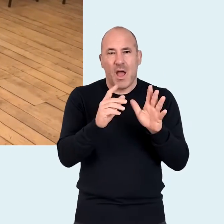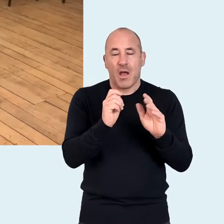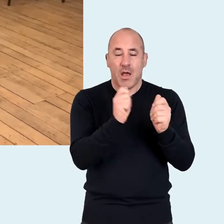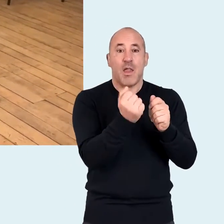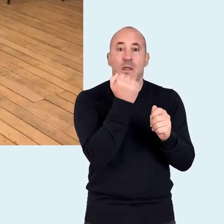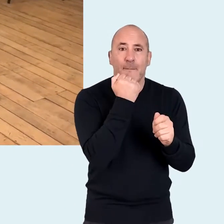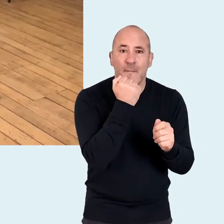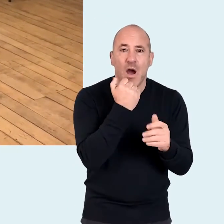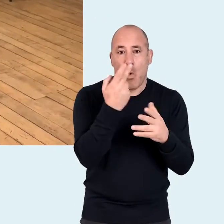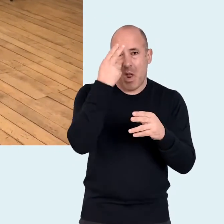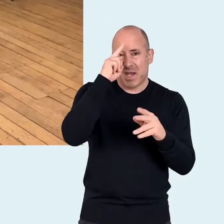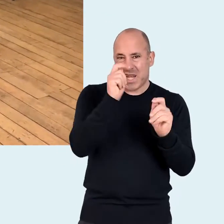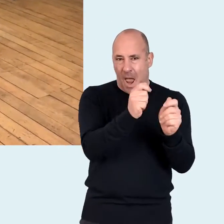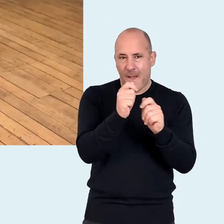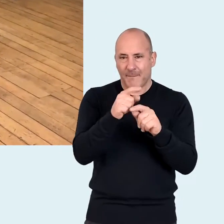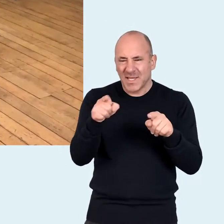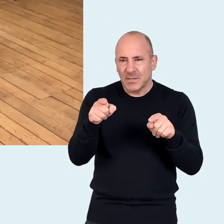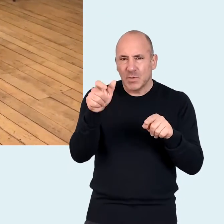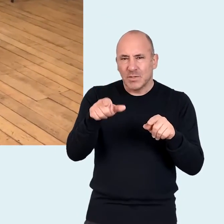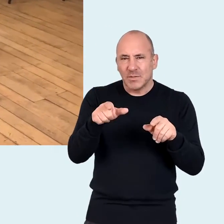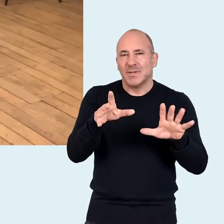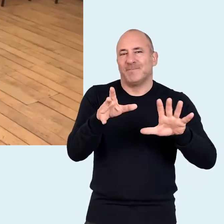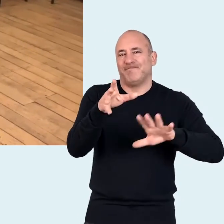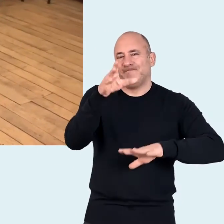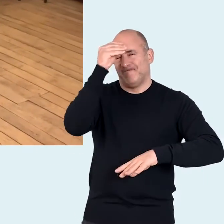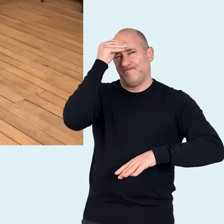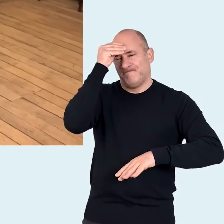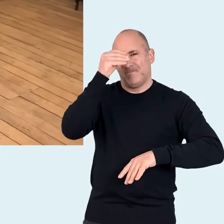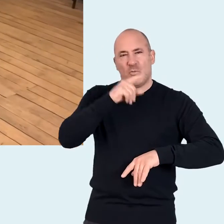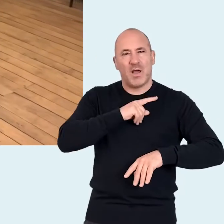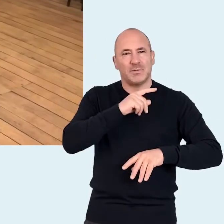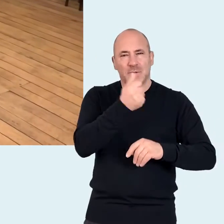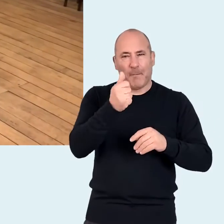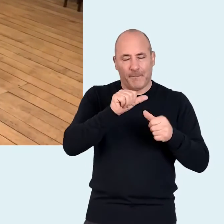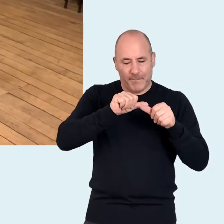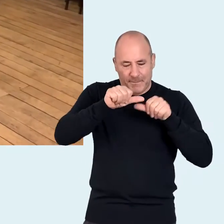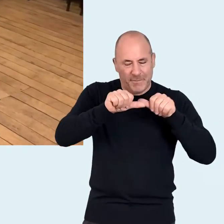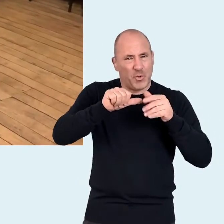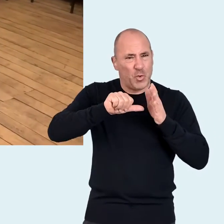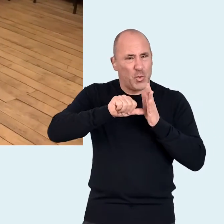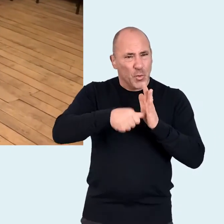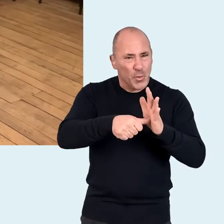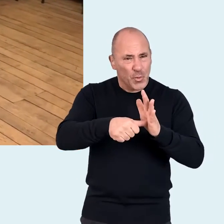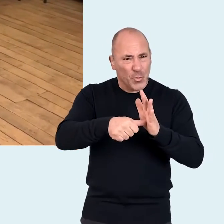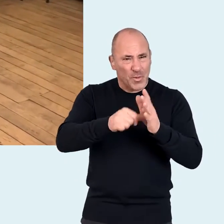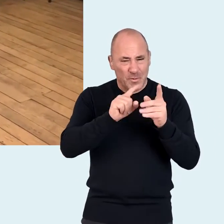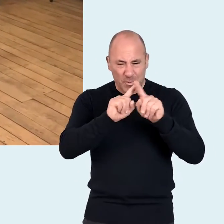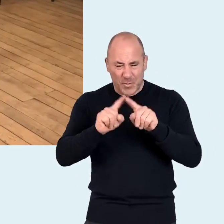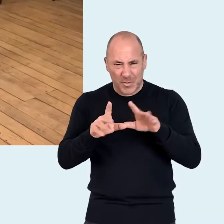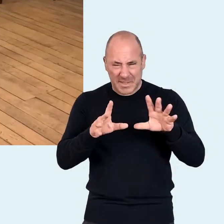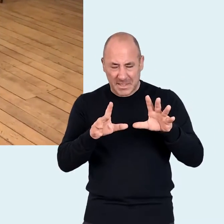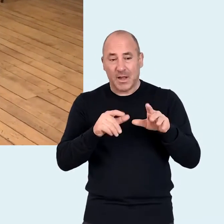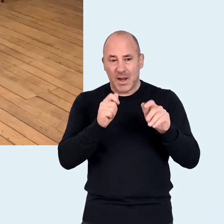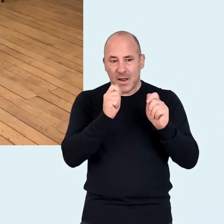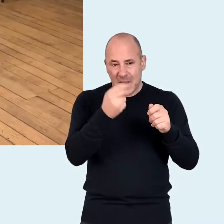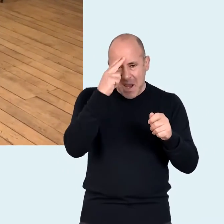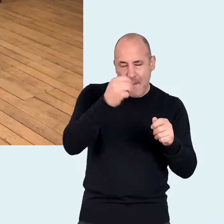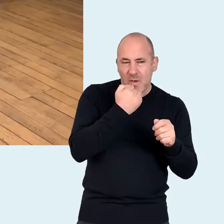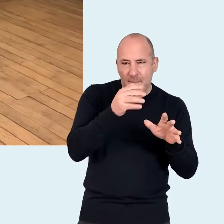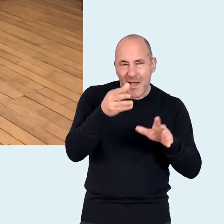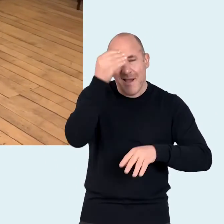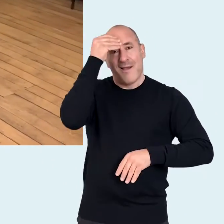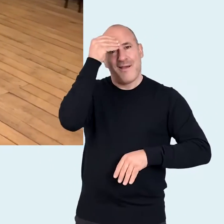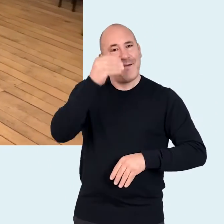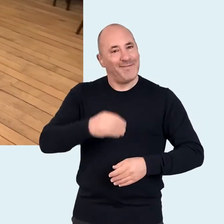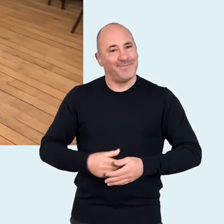number or name can sometimes help the dancer to remember different difficult sequences.